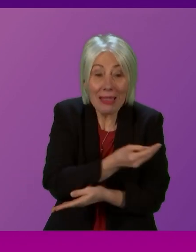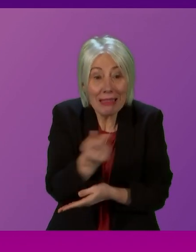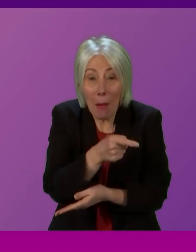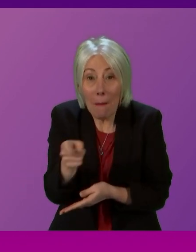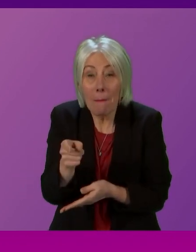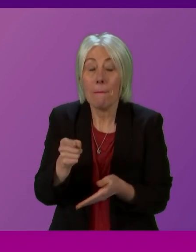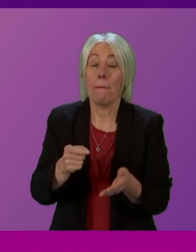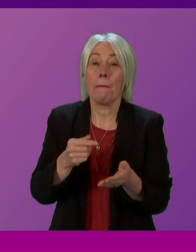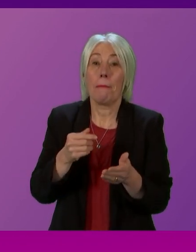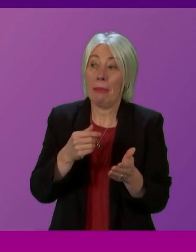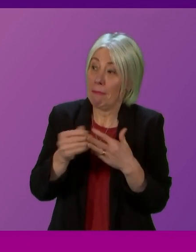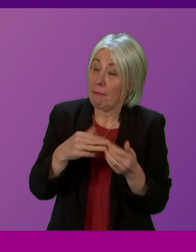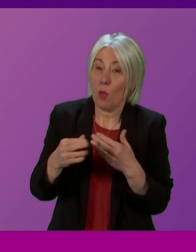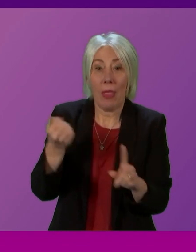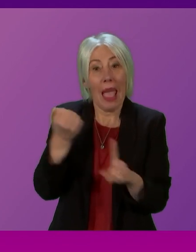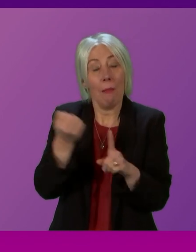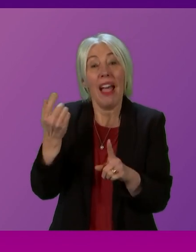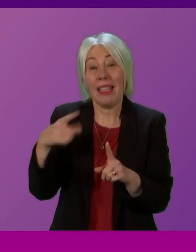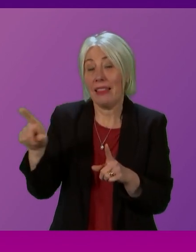who are dealing with the kinds of impacts that Jeremy Balfour has set out.